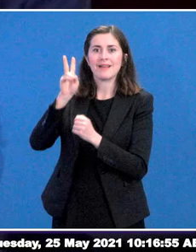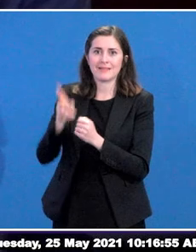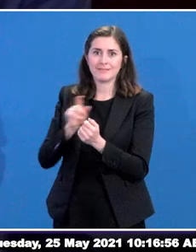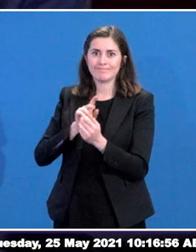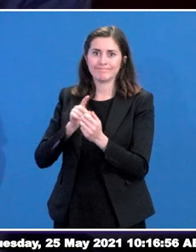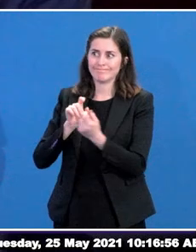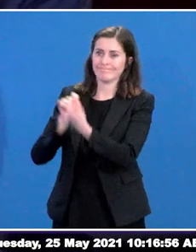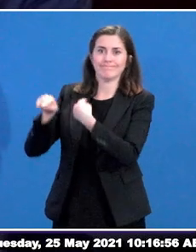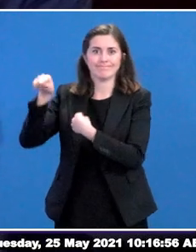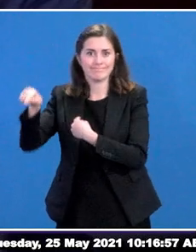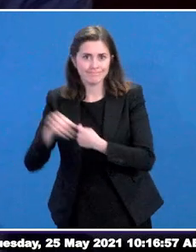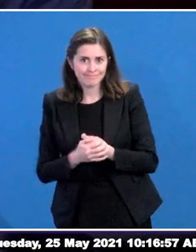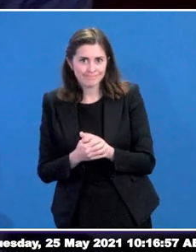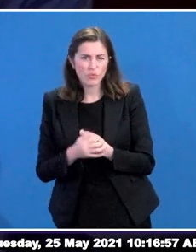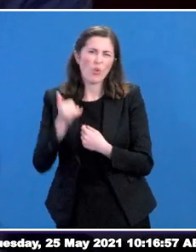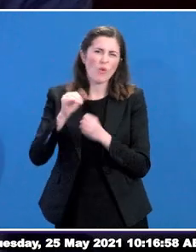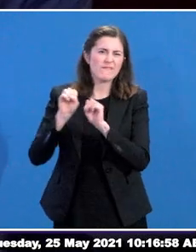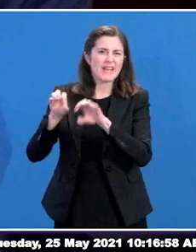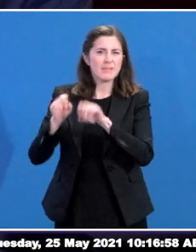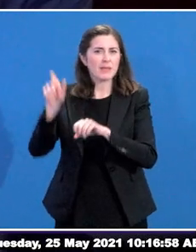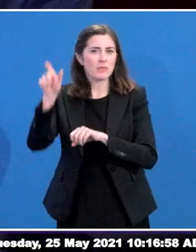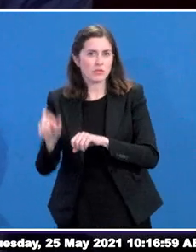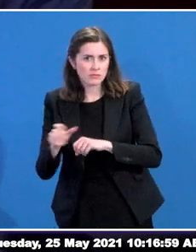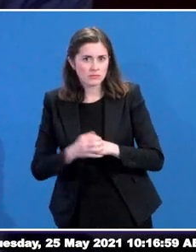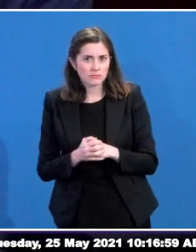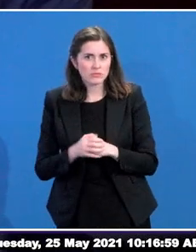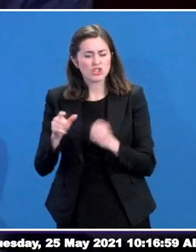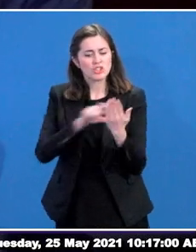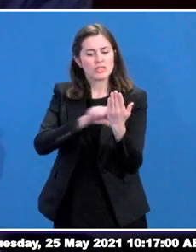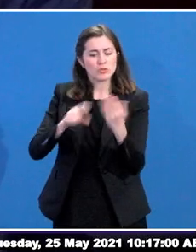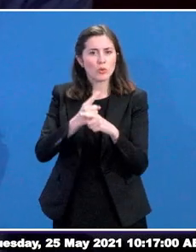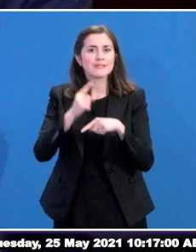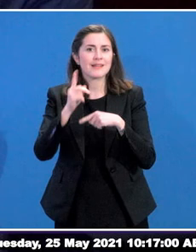And then she makes the comment about the clinicians at the bottom right. Yeah.